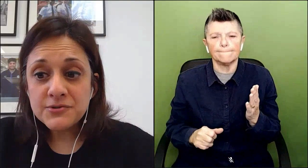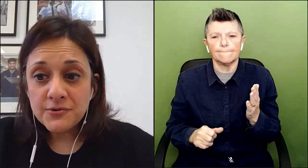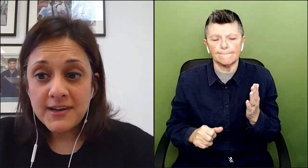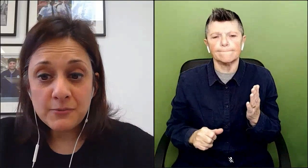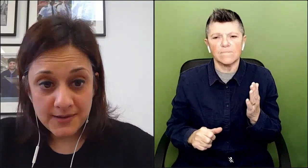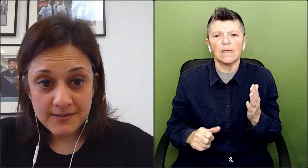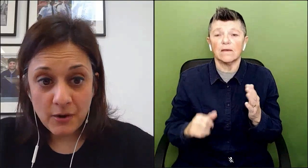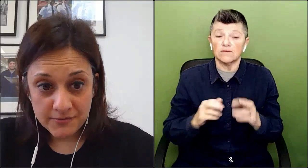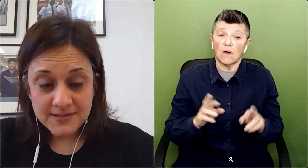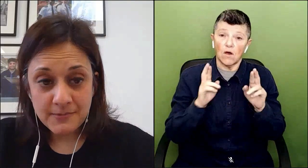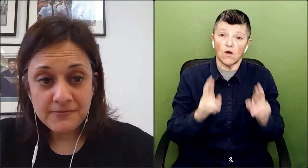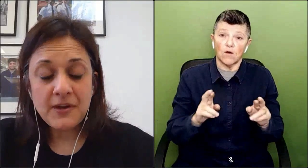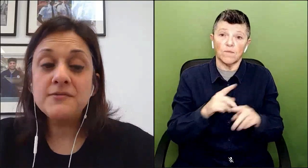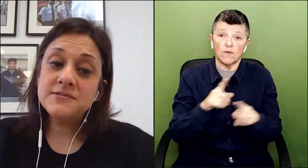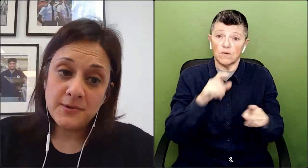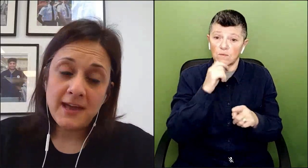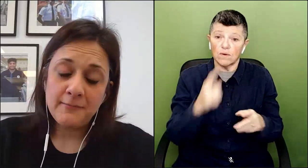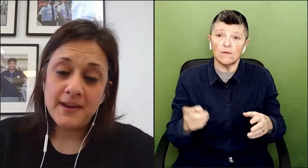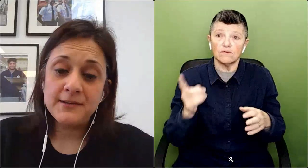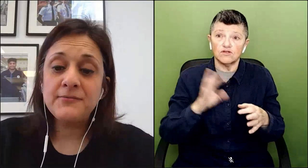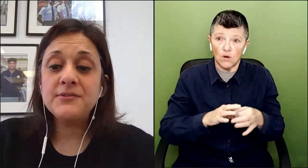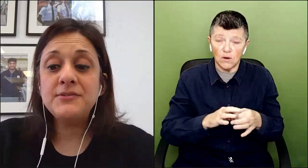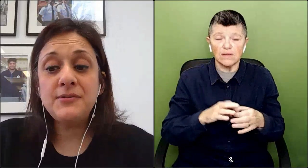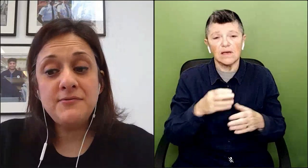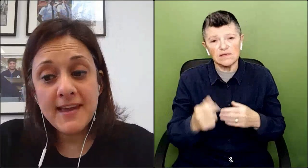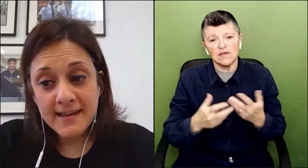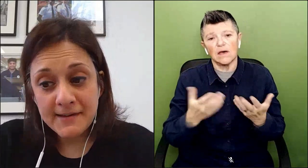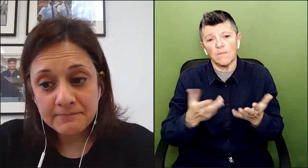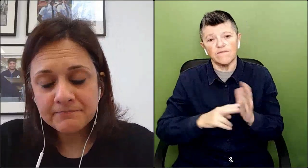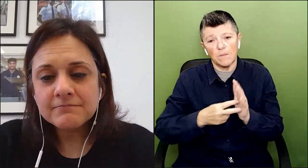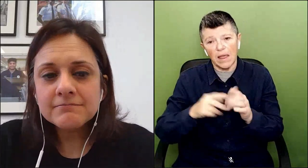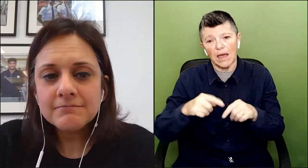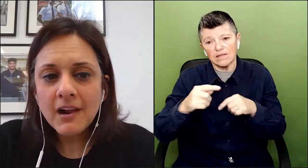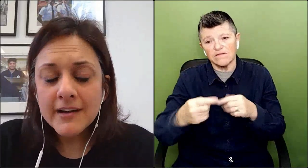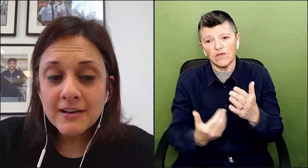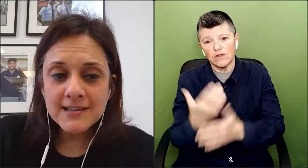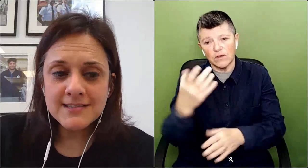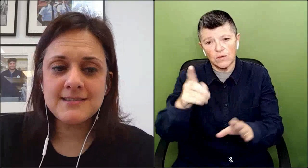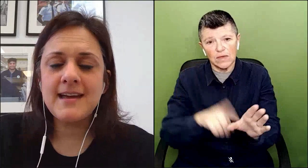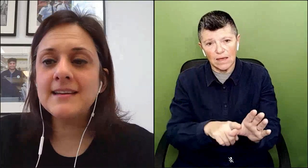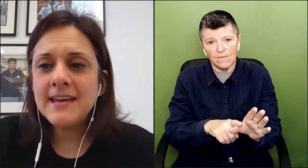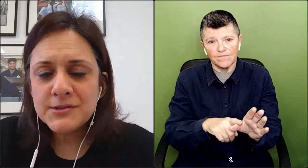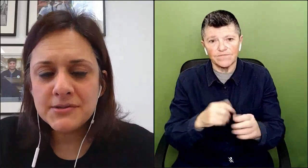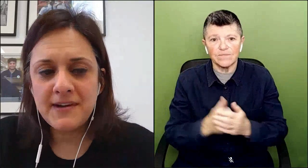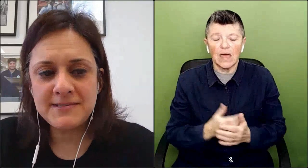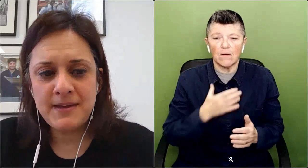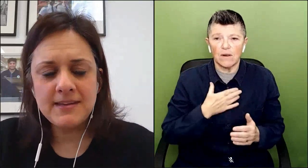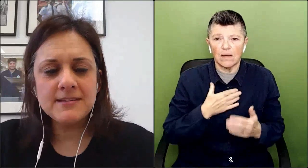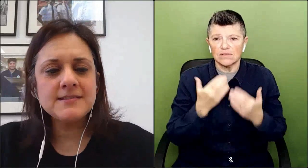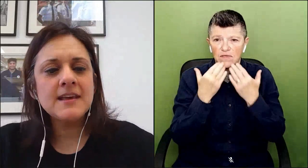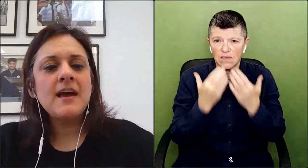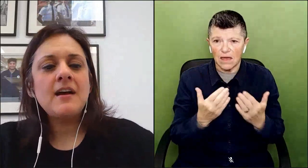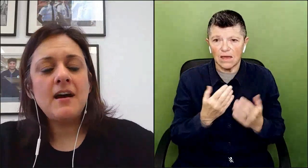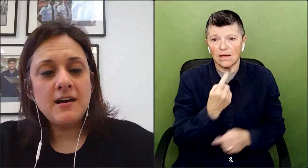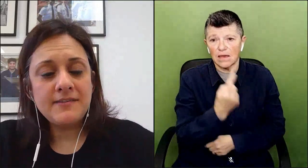join on some of those that we have planned for the new year. I'd like to thank each of our speakers.